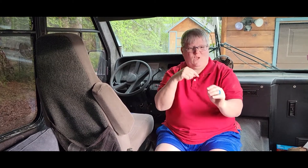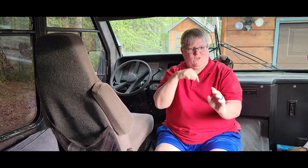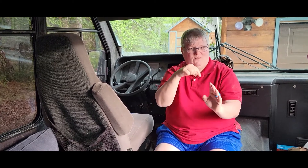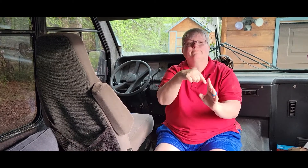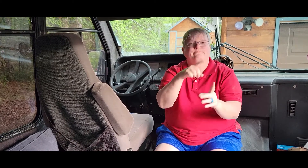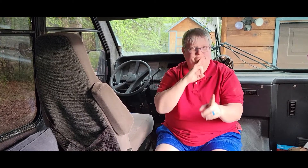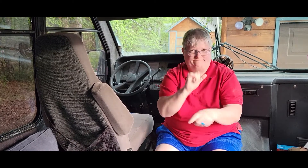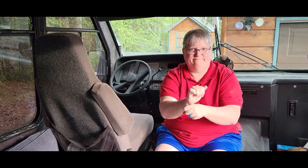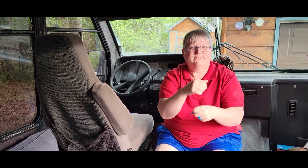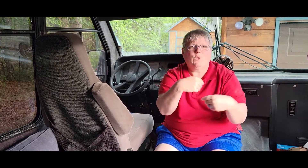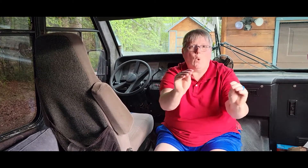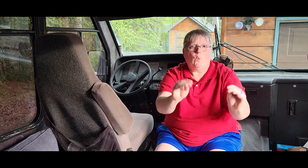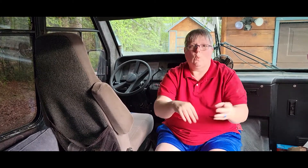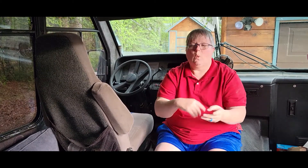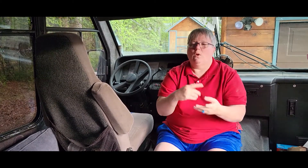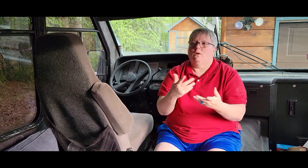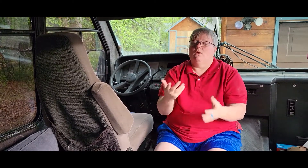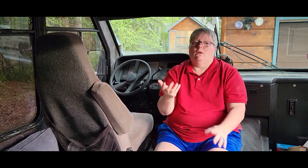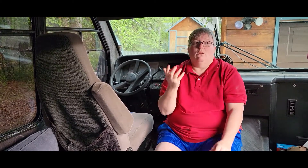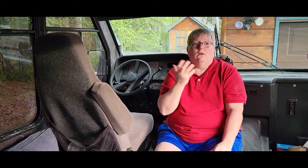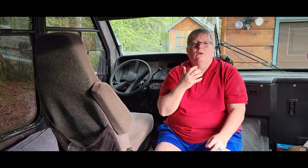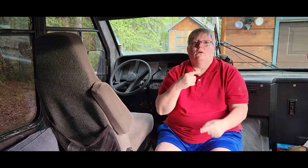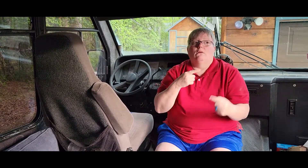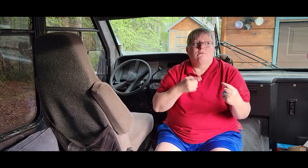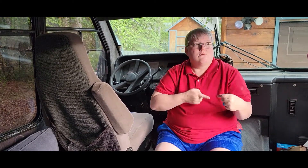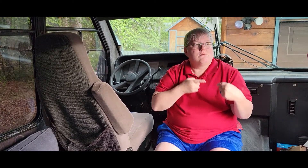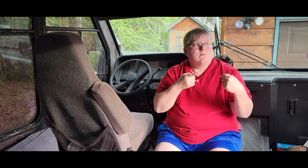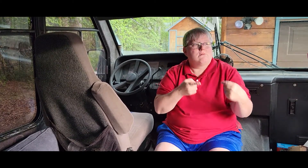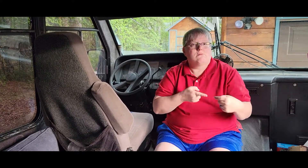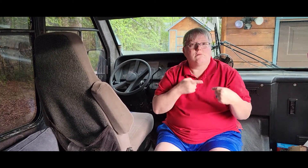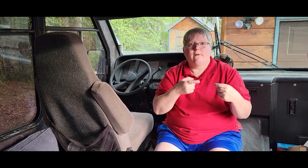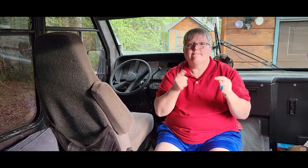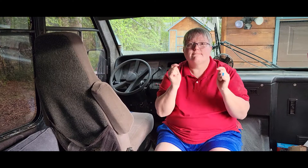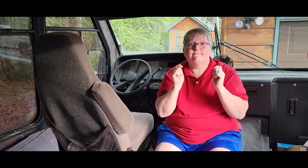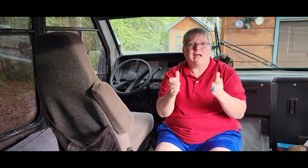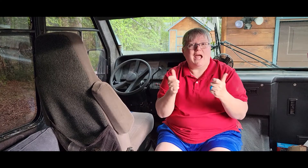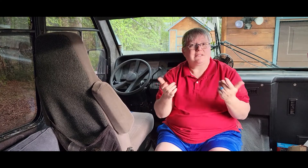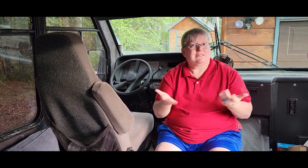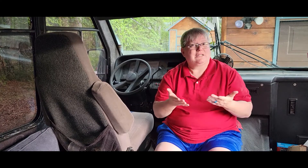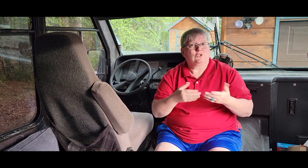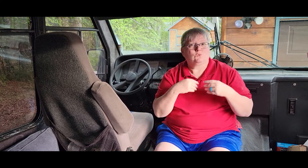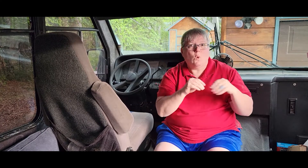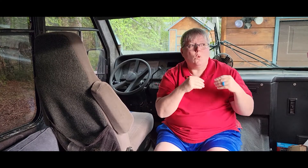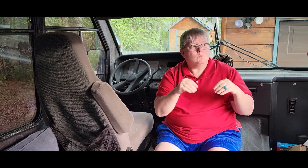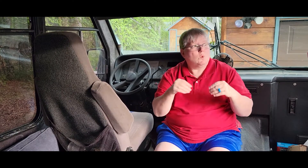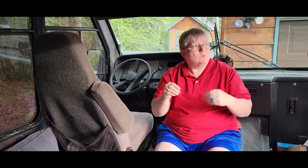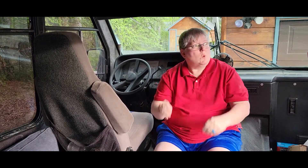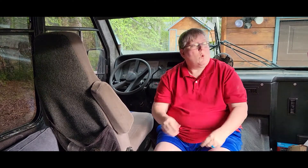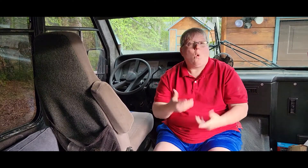And sure enough it'd be sold. I'm like oh and we struggled. It's so fast here! They just sell